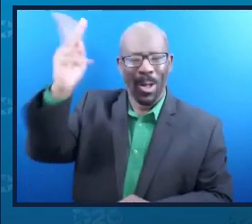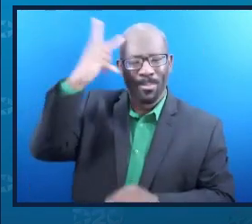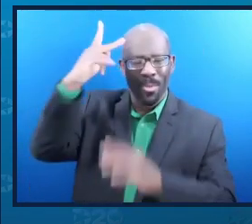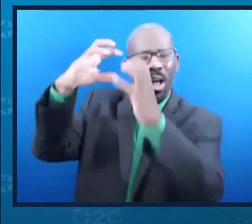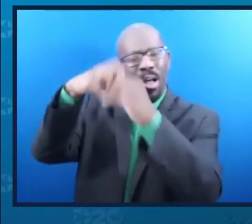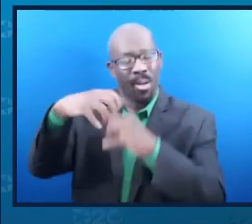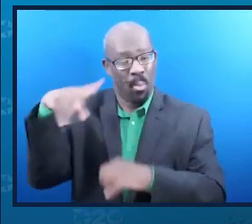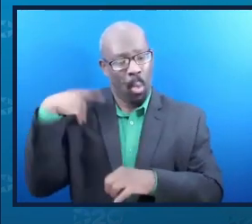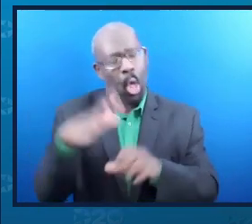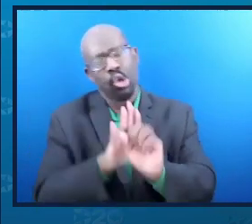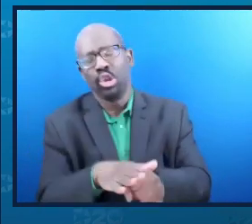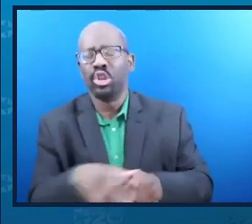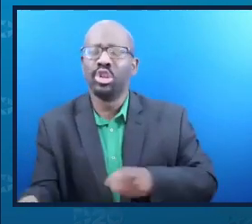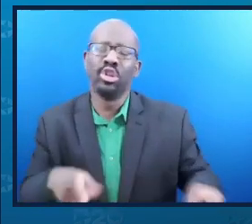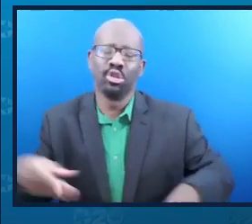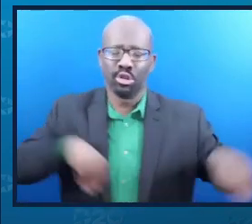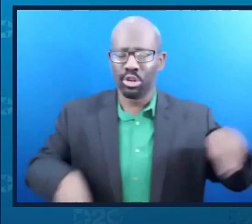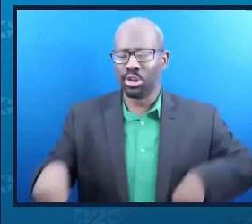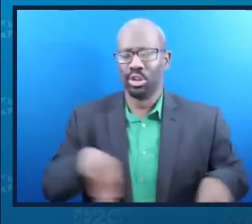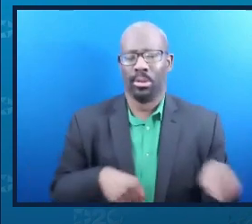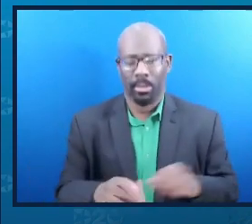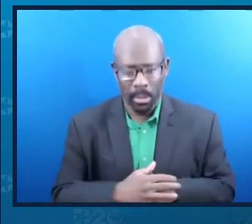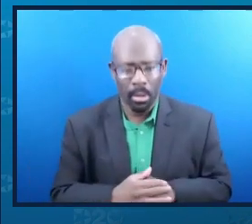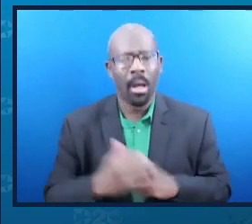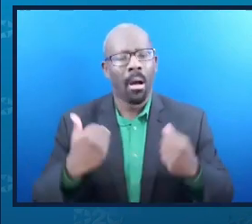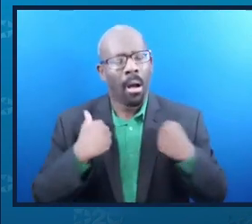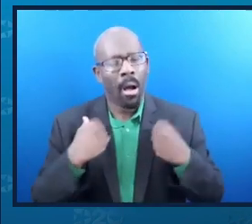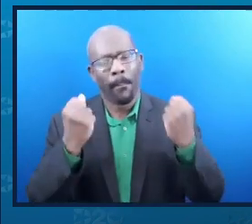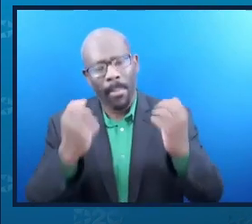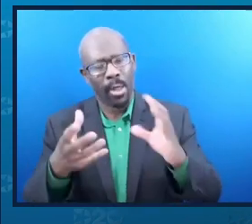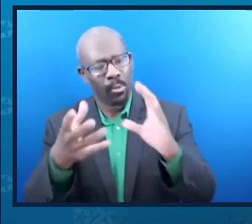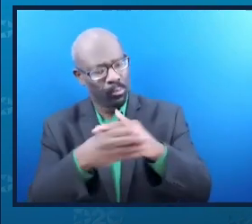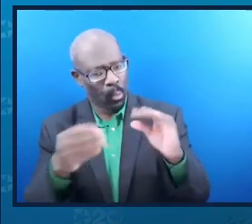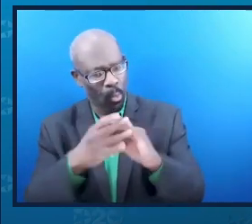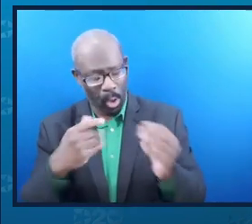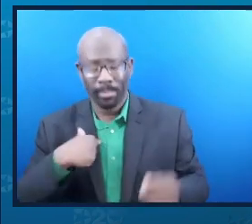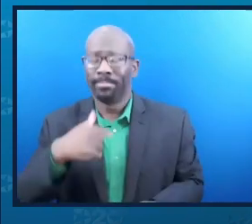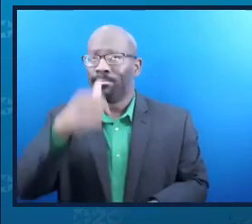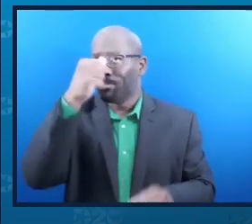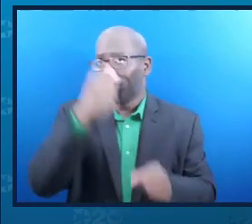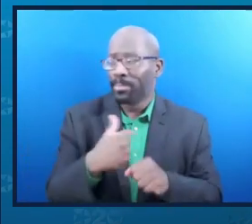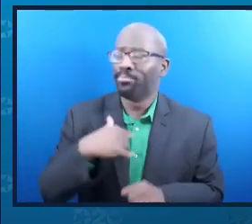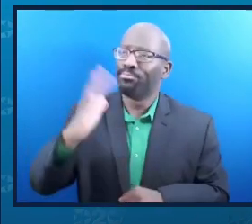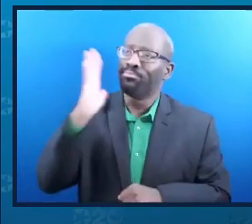CHILD CARE. AS LITTLE GIRL GROWING UP IN